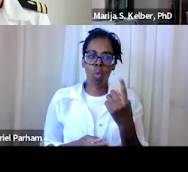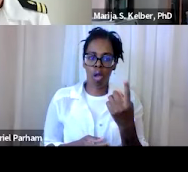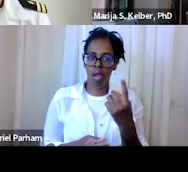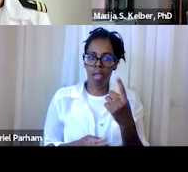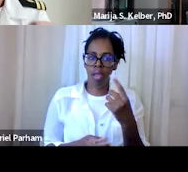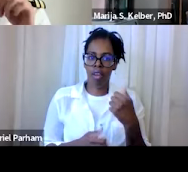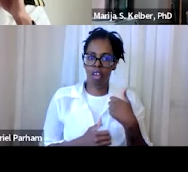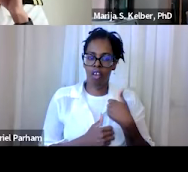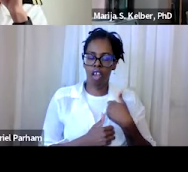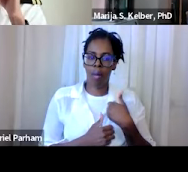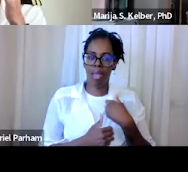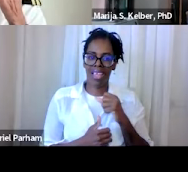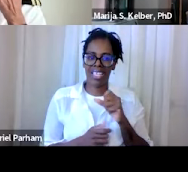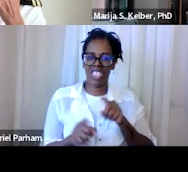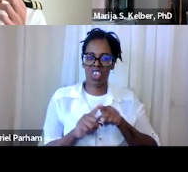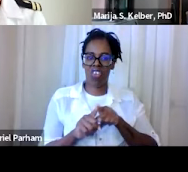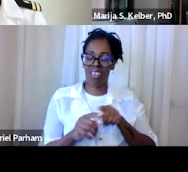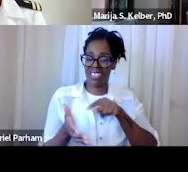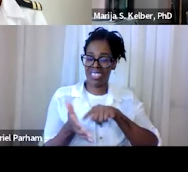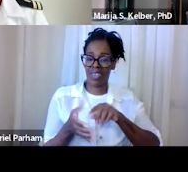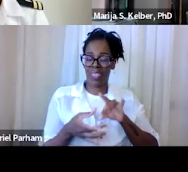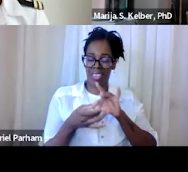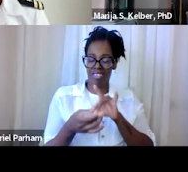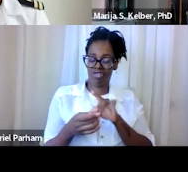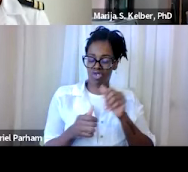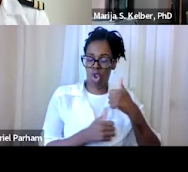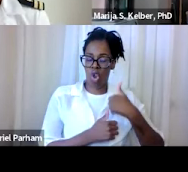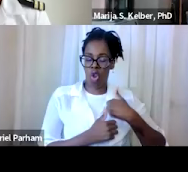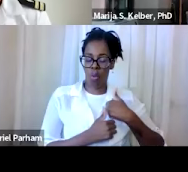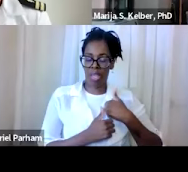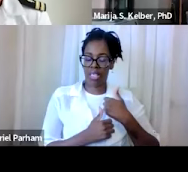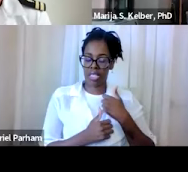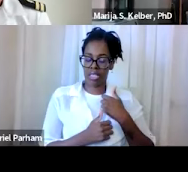conducted with Army soldiers that actually looked at this question in a history